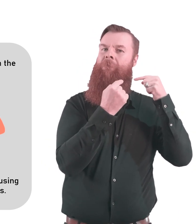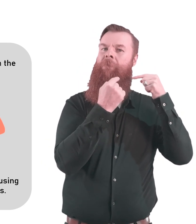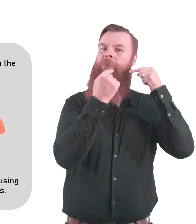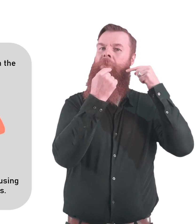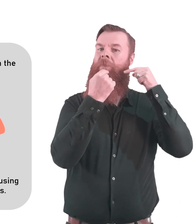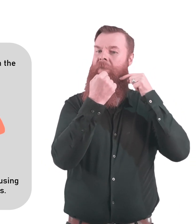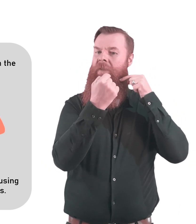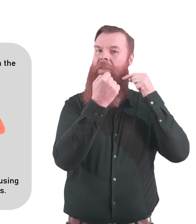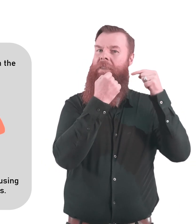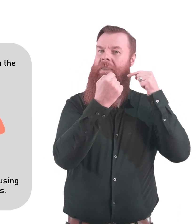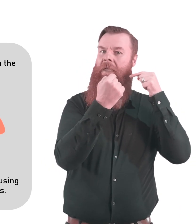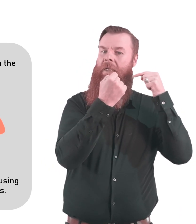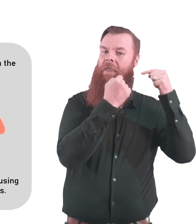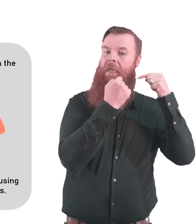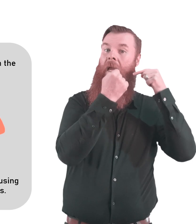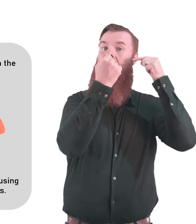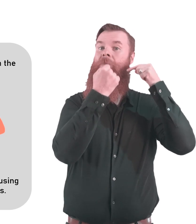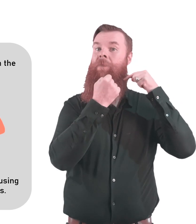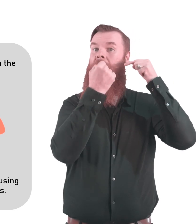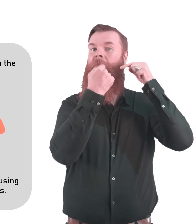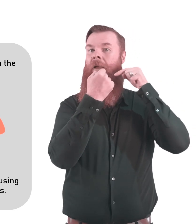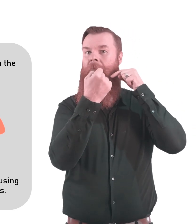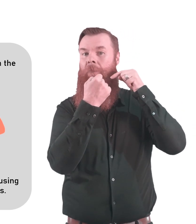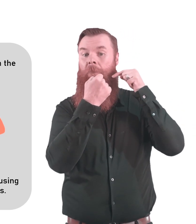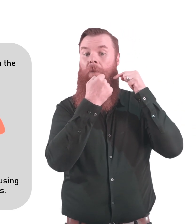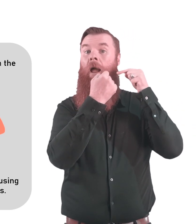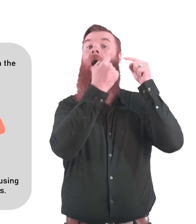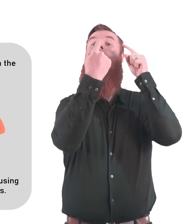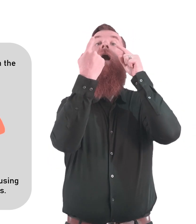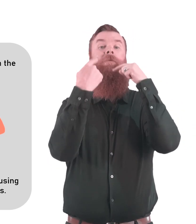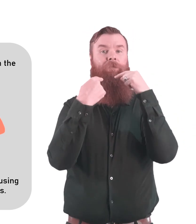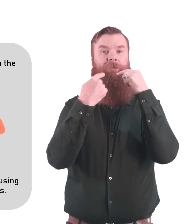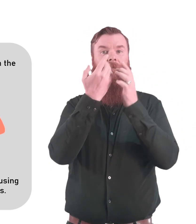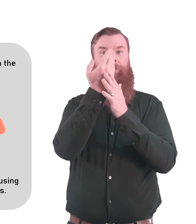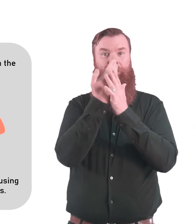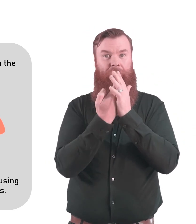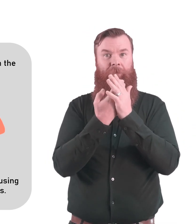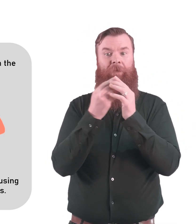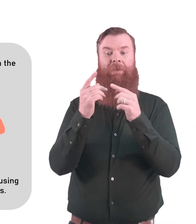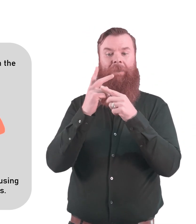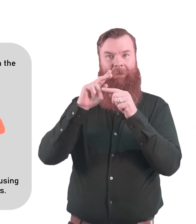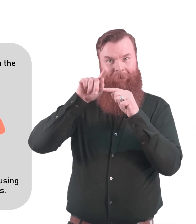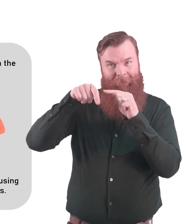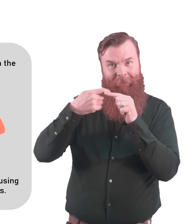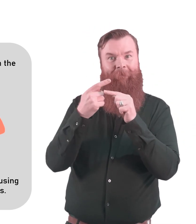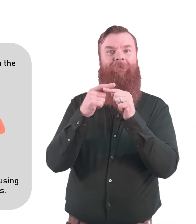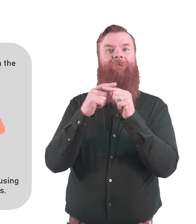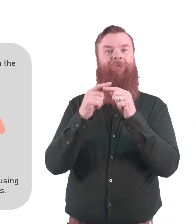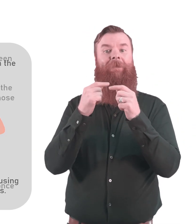Remove the floss. Clean the next space using a new section of floss.